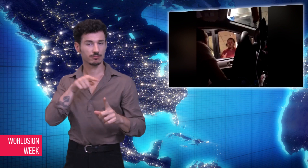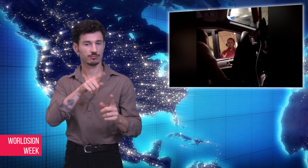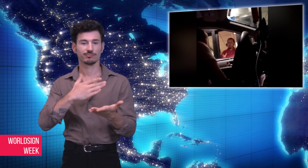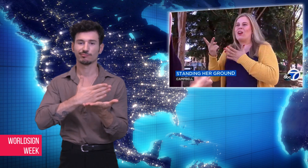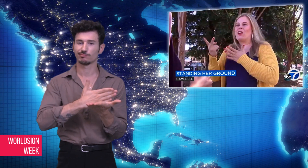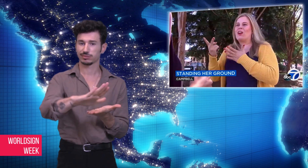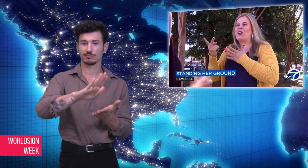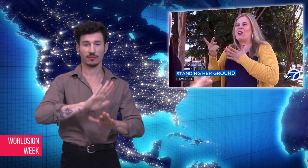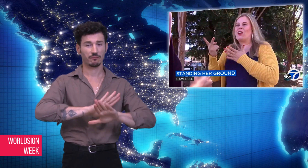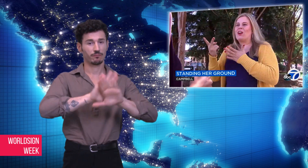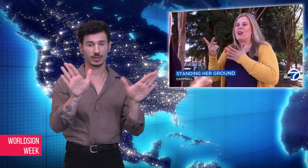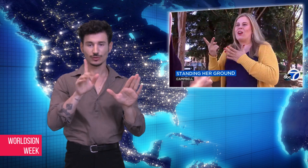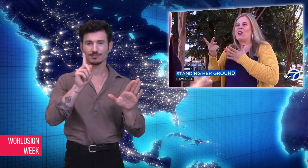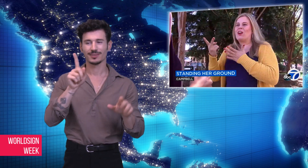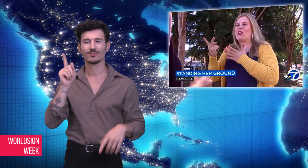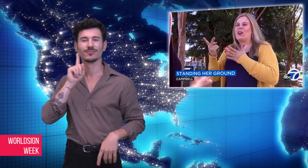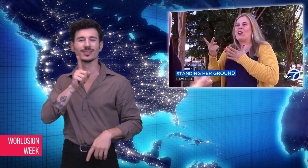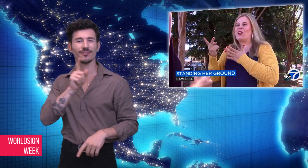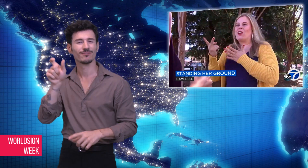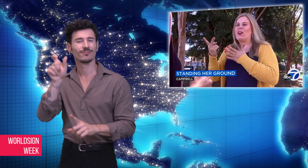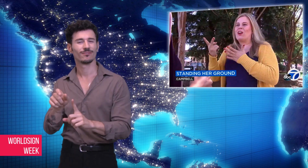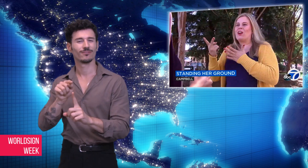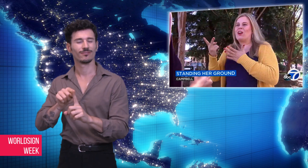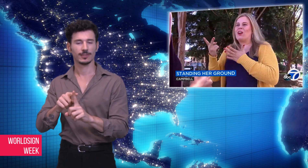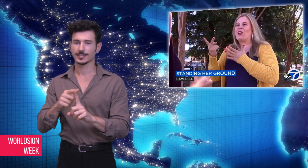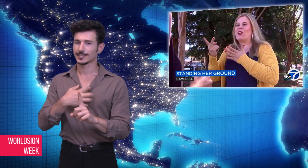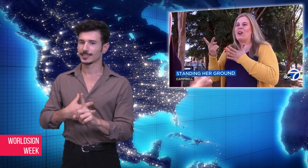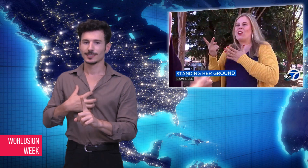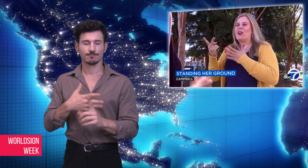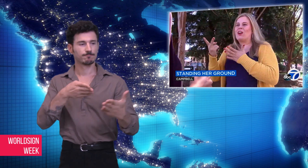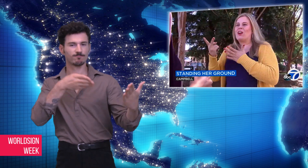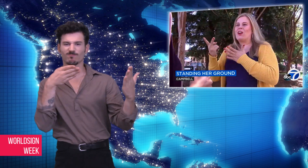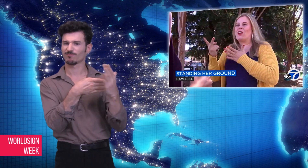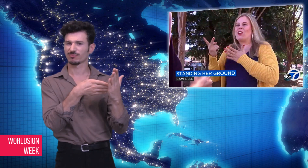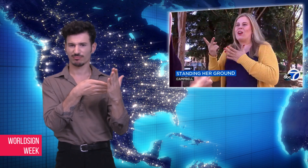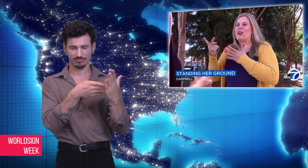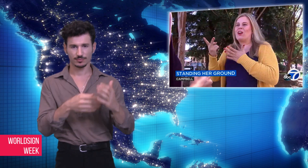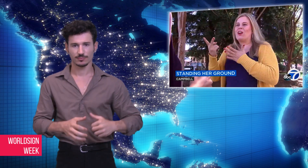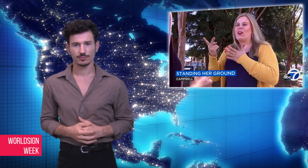Although the employee was fired, Revae intends to sue.